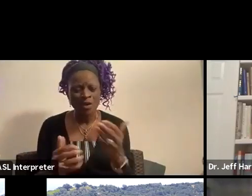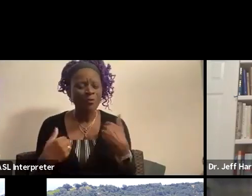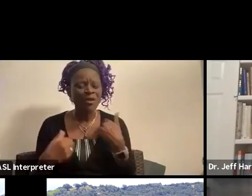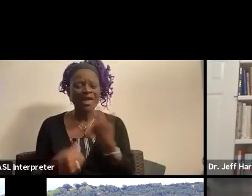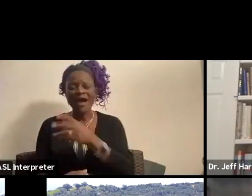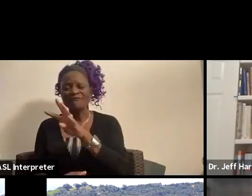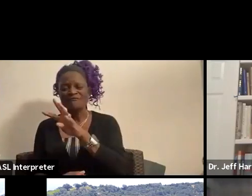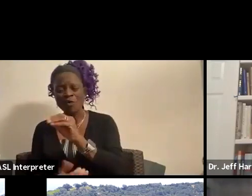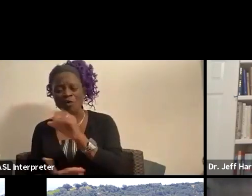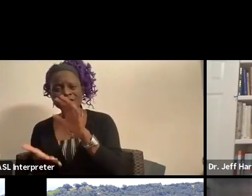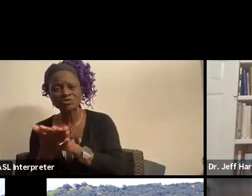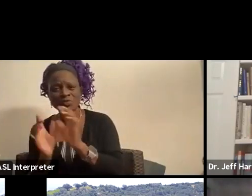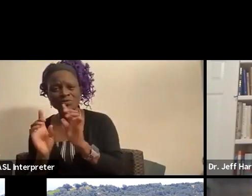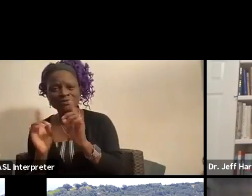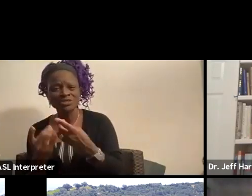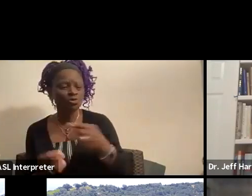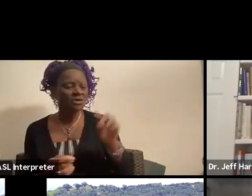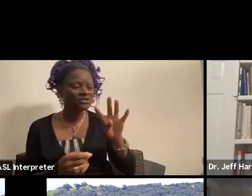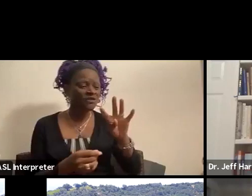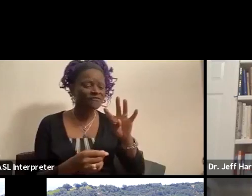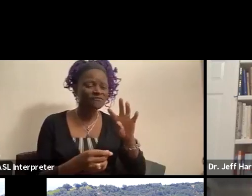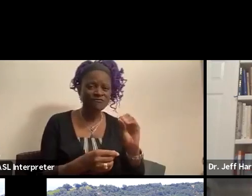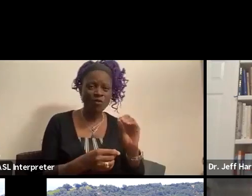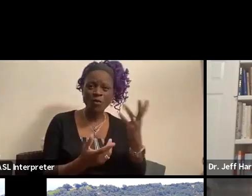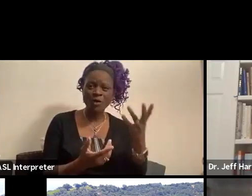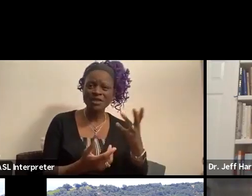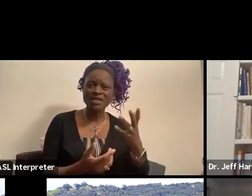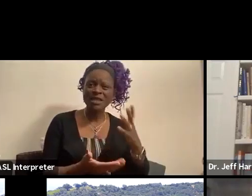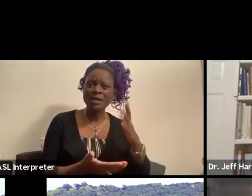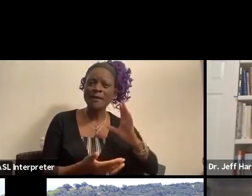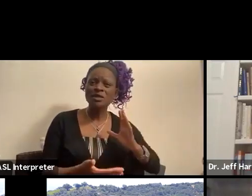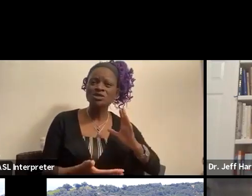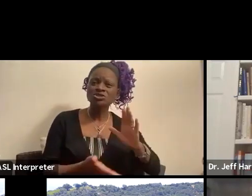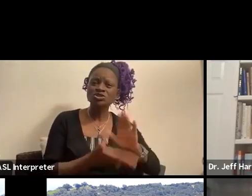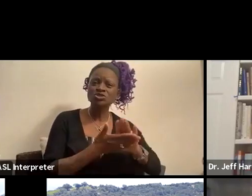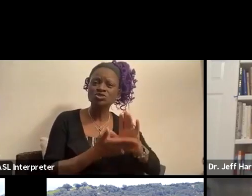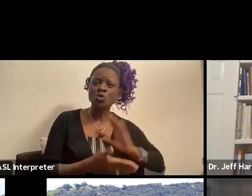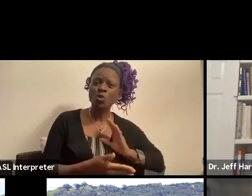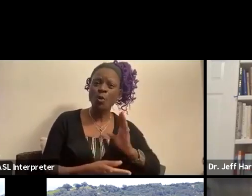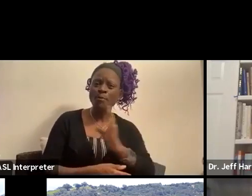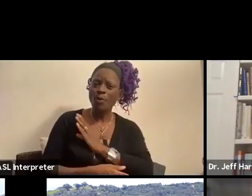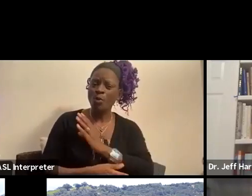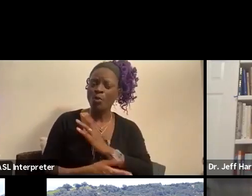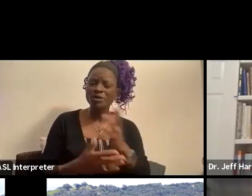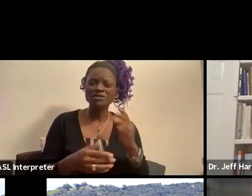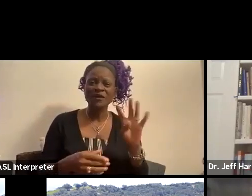school boards navigating this and trying to make these decisions as unique bodies?